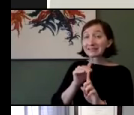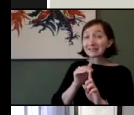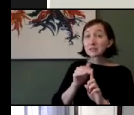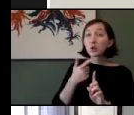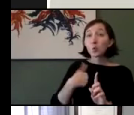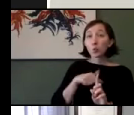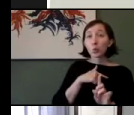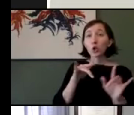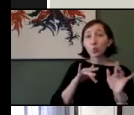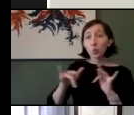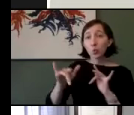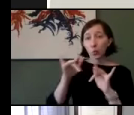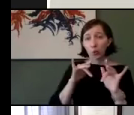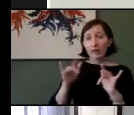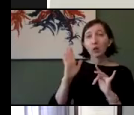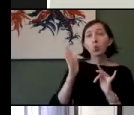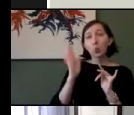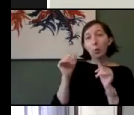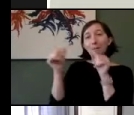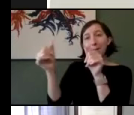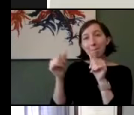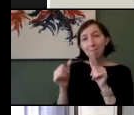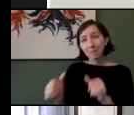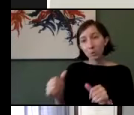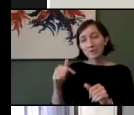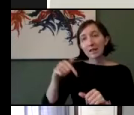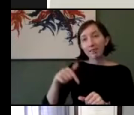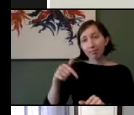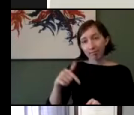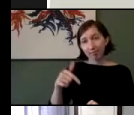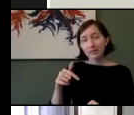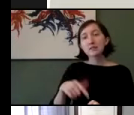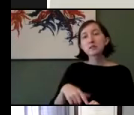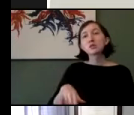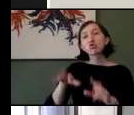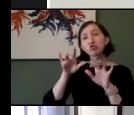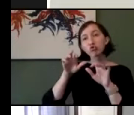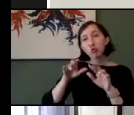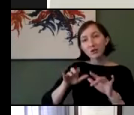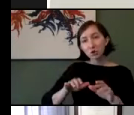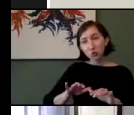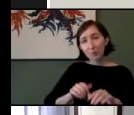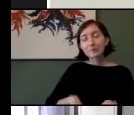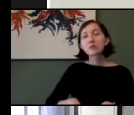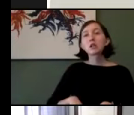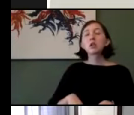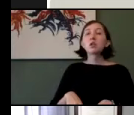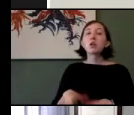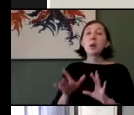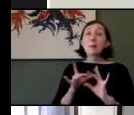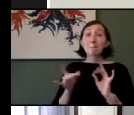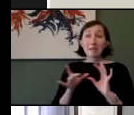and will post this webinar, the transcript, the message chat